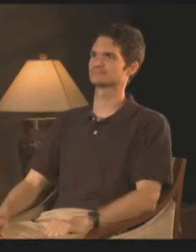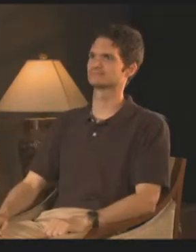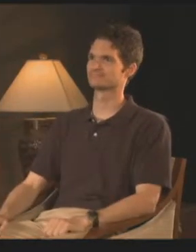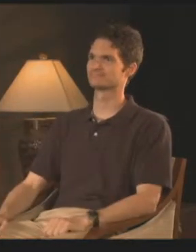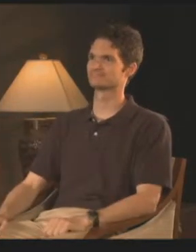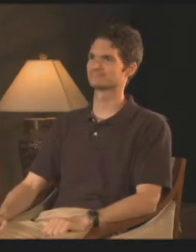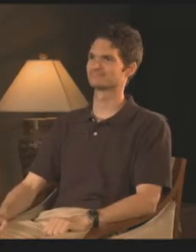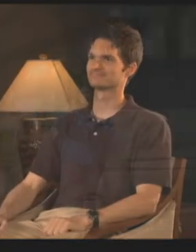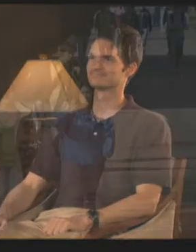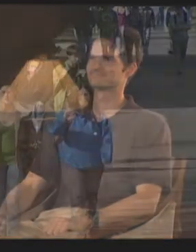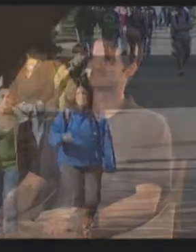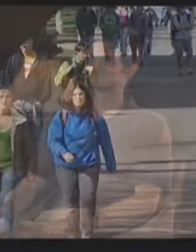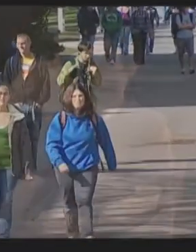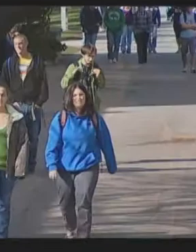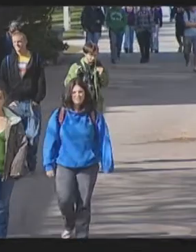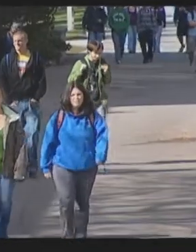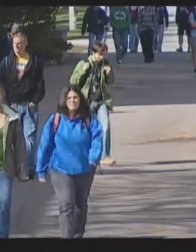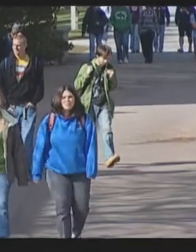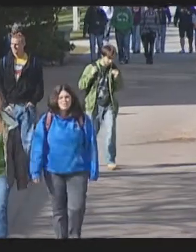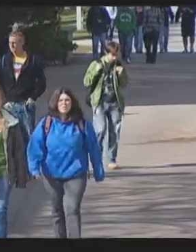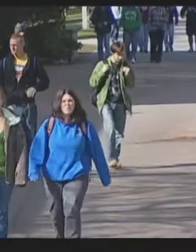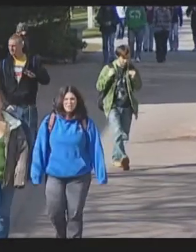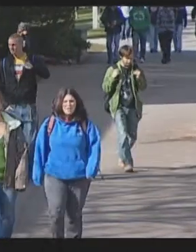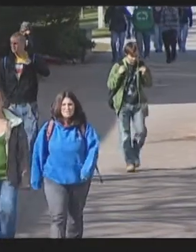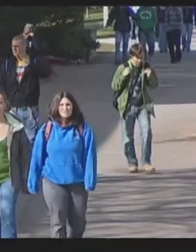given me opportunities in the past.